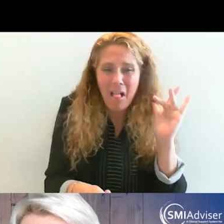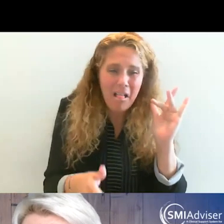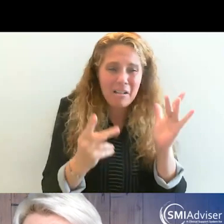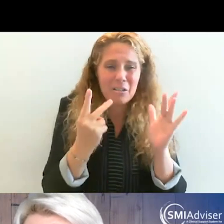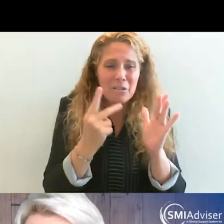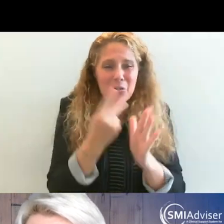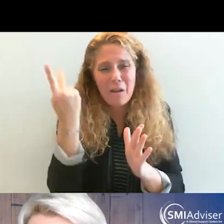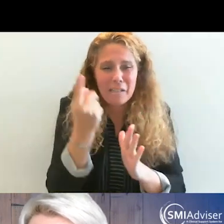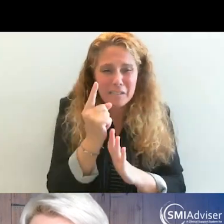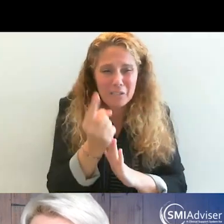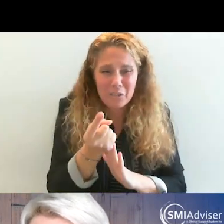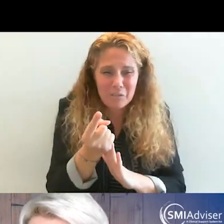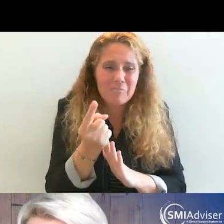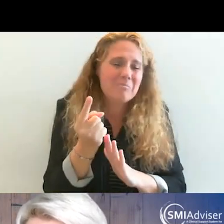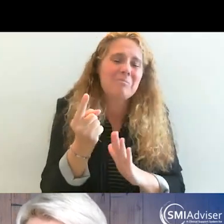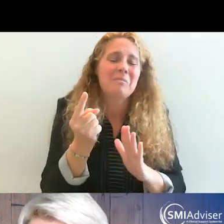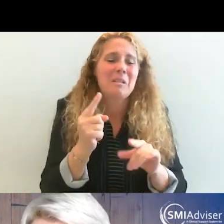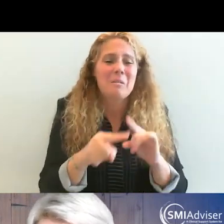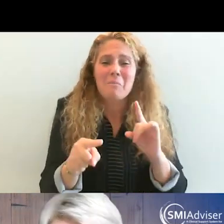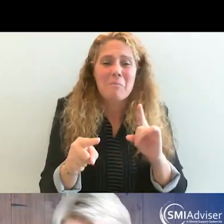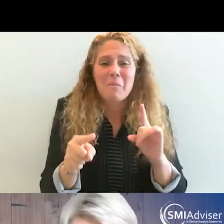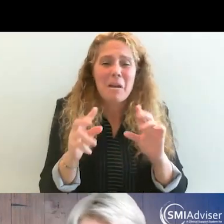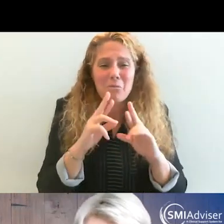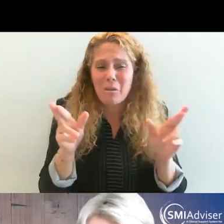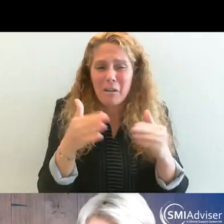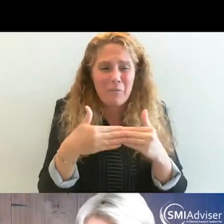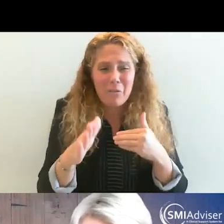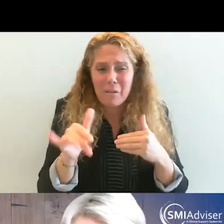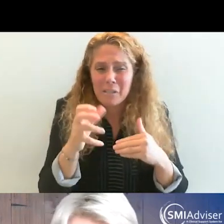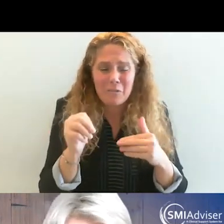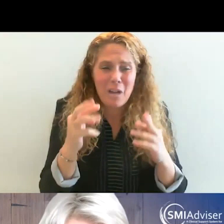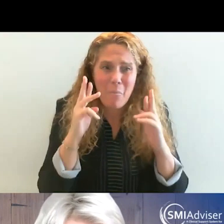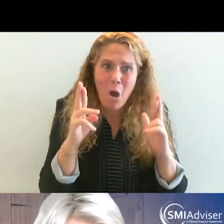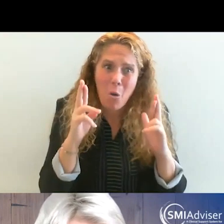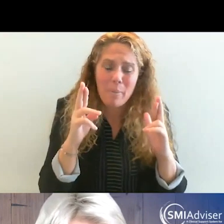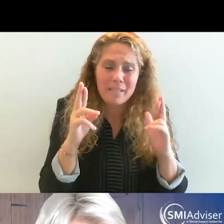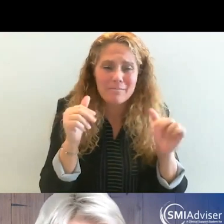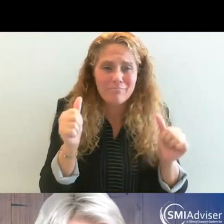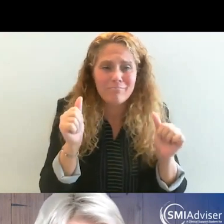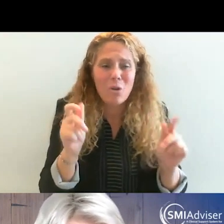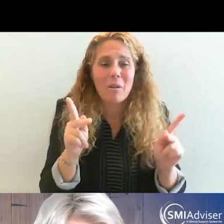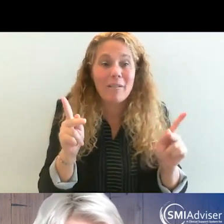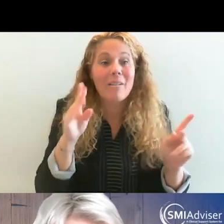MINUTES, BUT WORKING FOR THE REST OF THE JAM. HOPE IT STAYS. HI, EVERYONE.